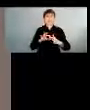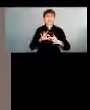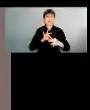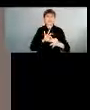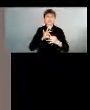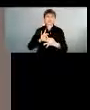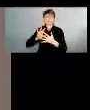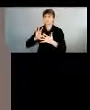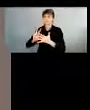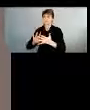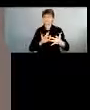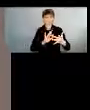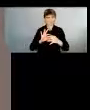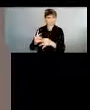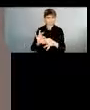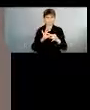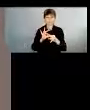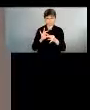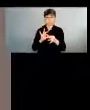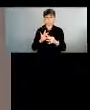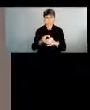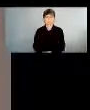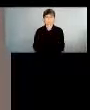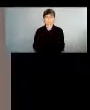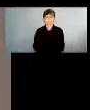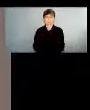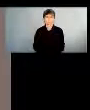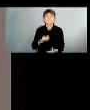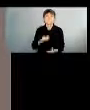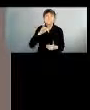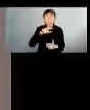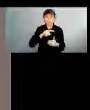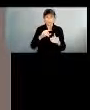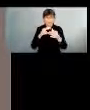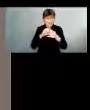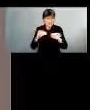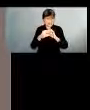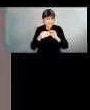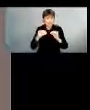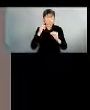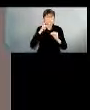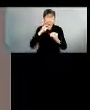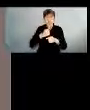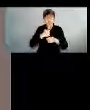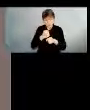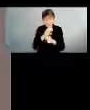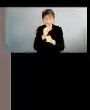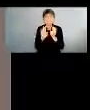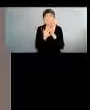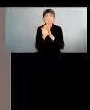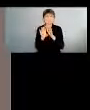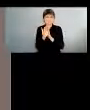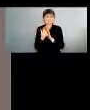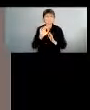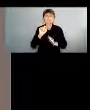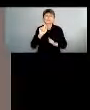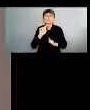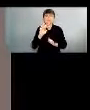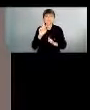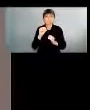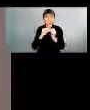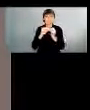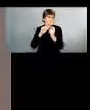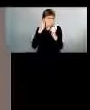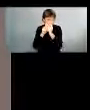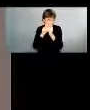So, these are the statements for the Create & Develop stream specifically: